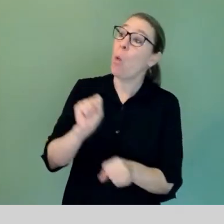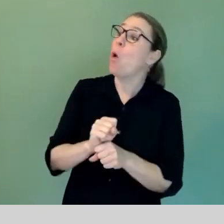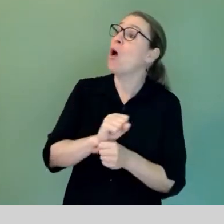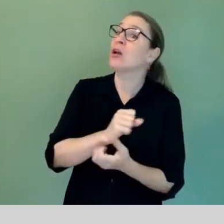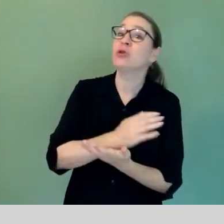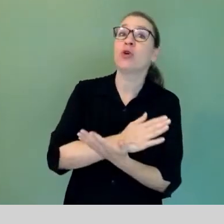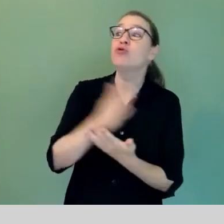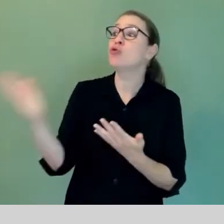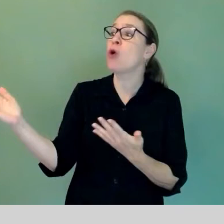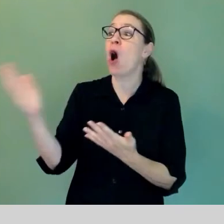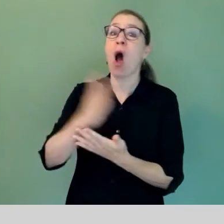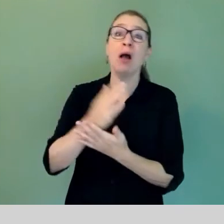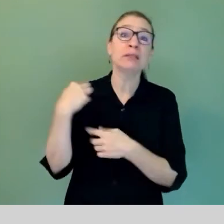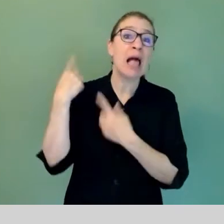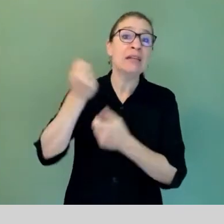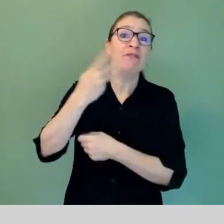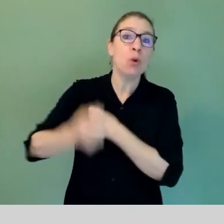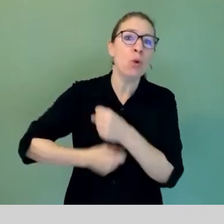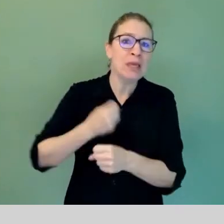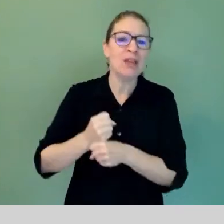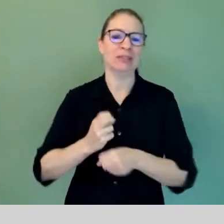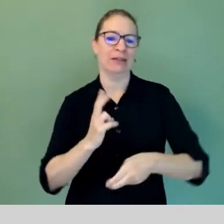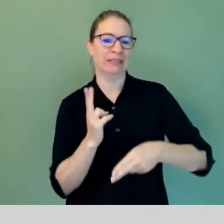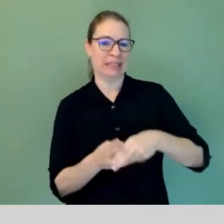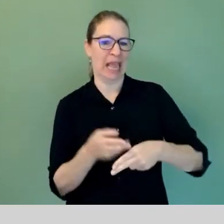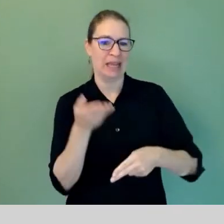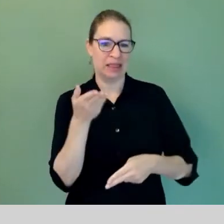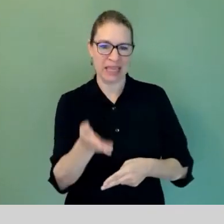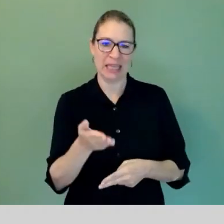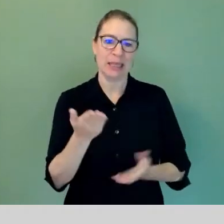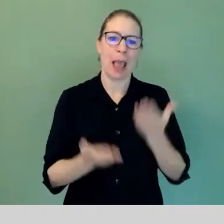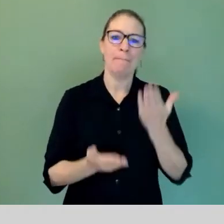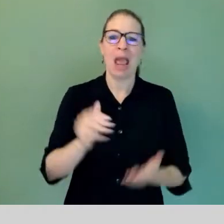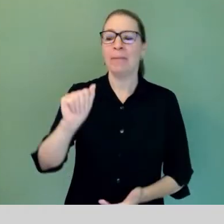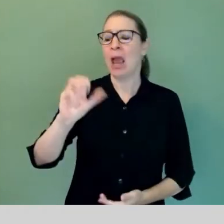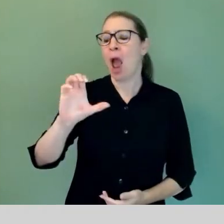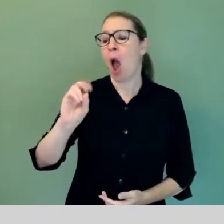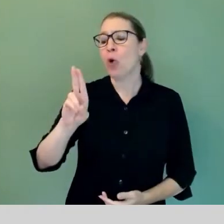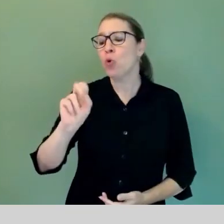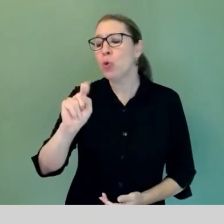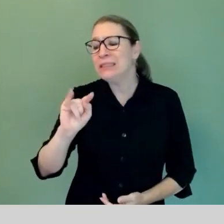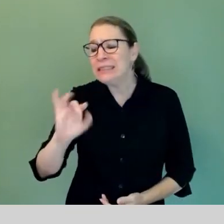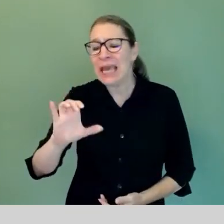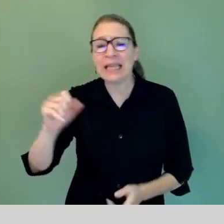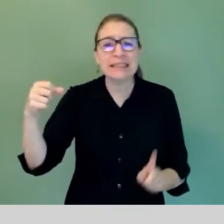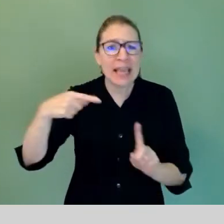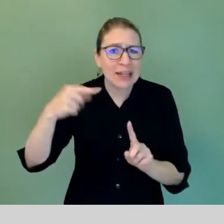in works across in the last few years, especially whether it's anything to do with acoustic signals